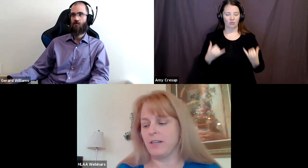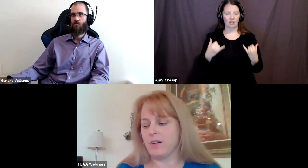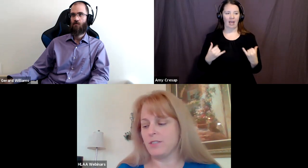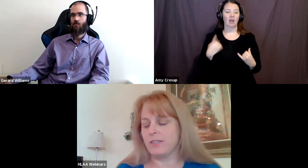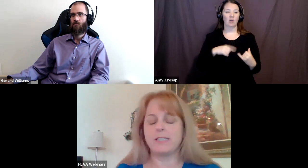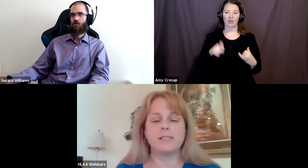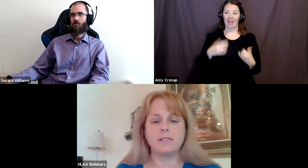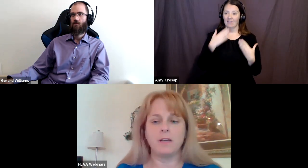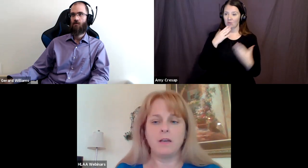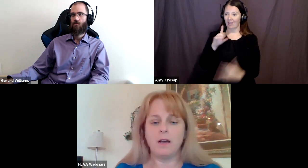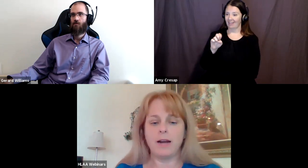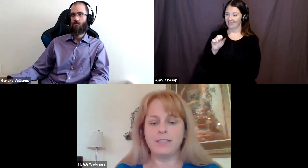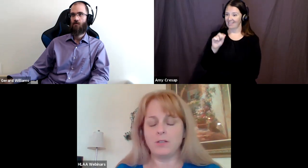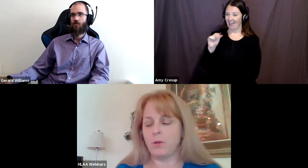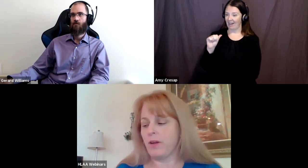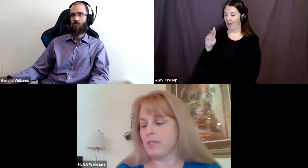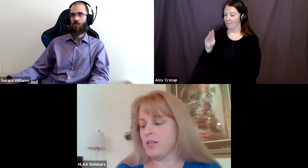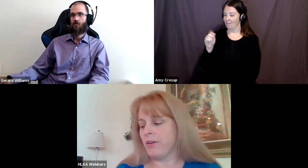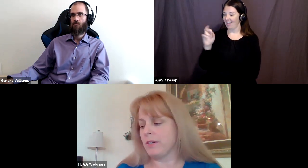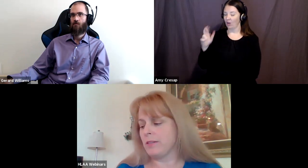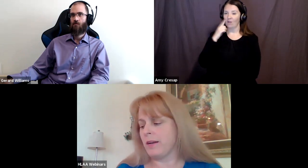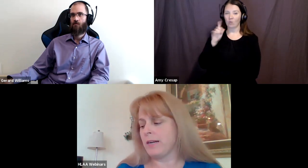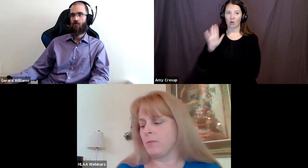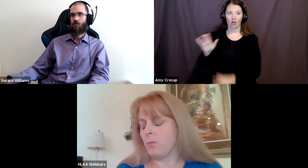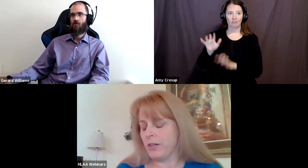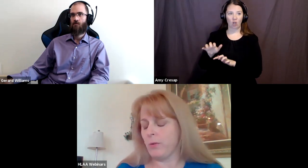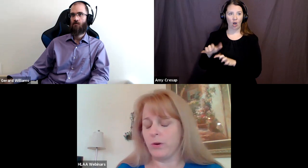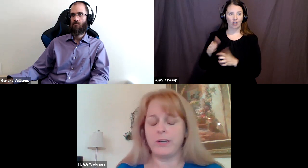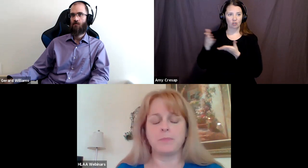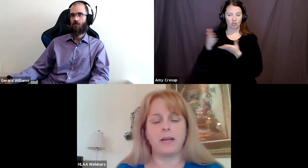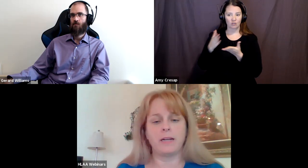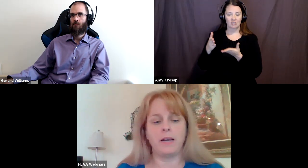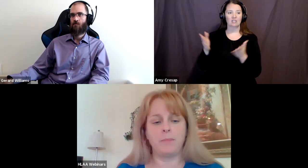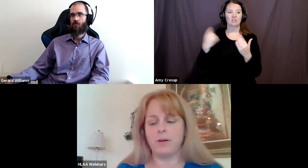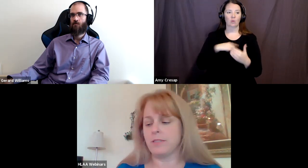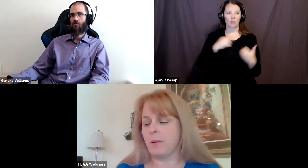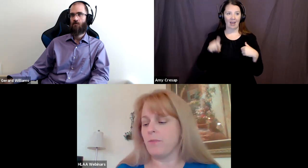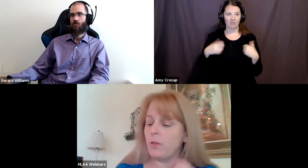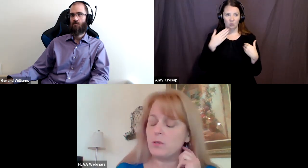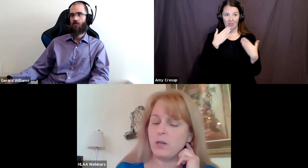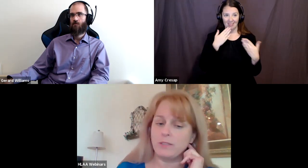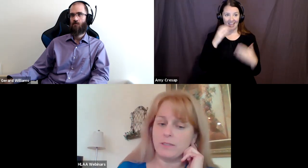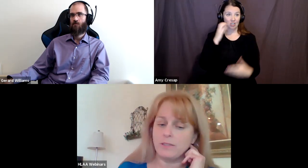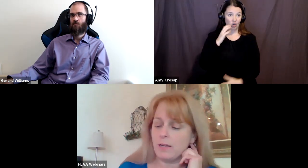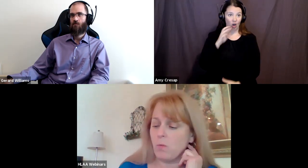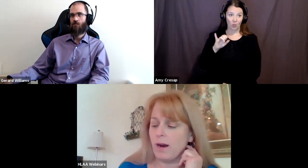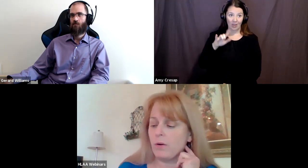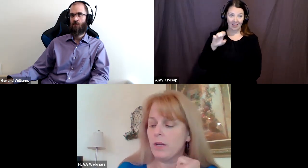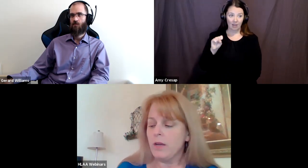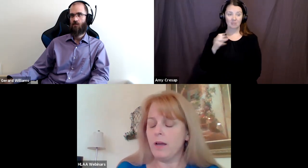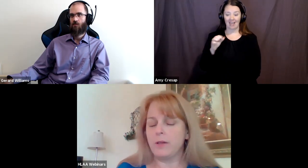CART services and Gerald Williams and Amy Cresap for their services as well.